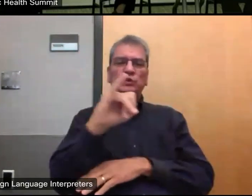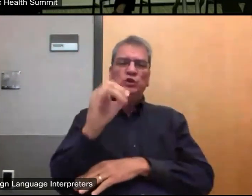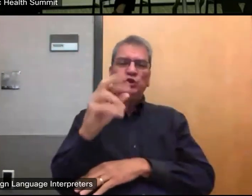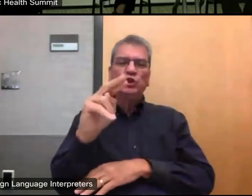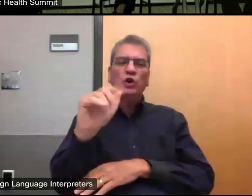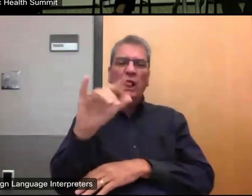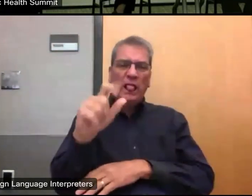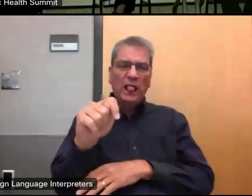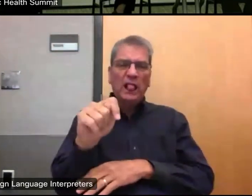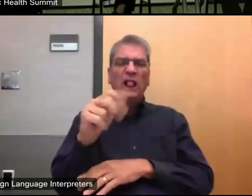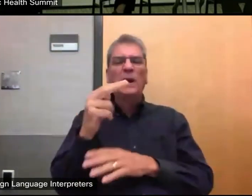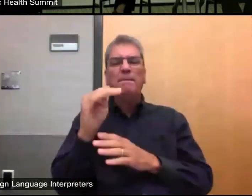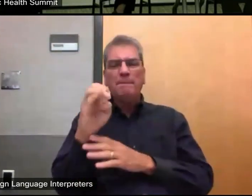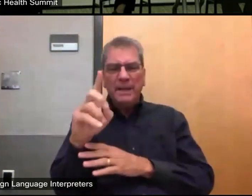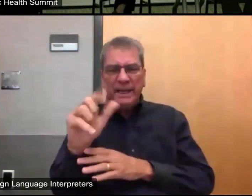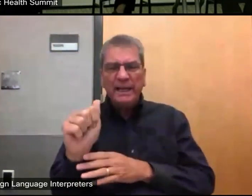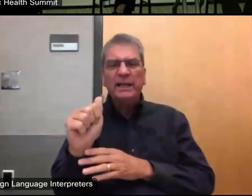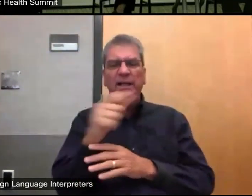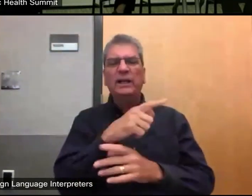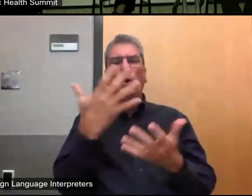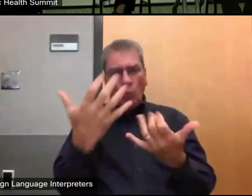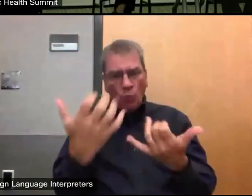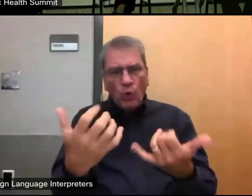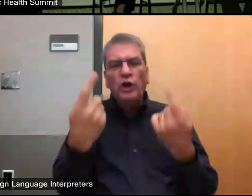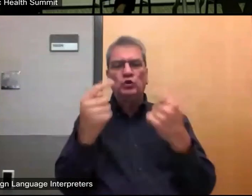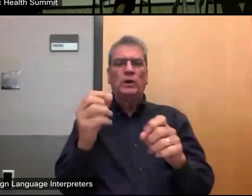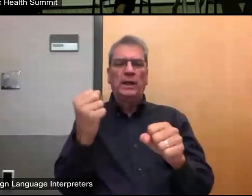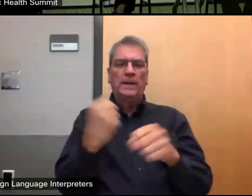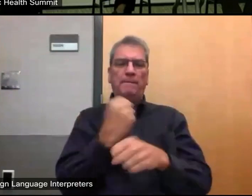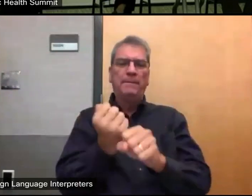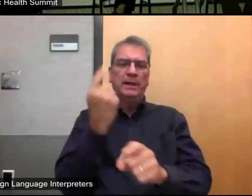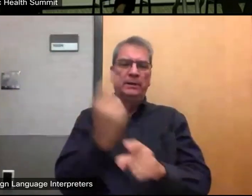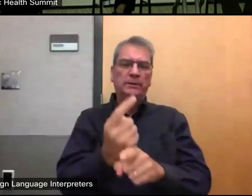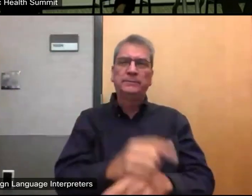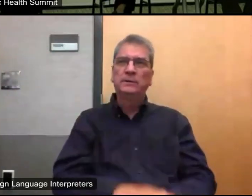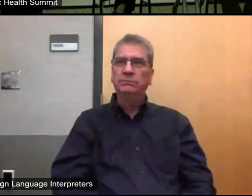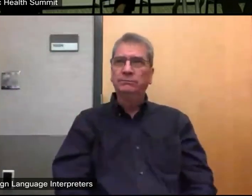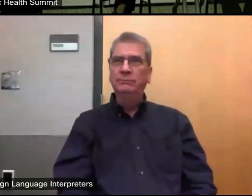very attuned to wanting to get it. Correct. Good point. Yeah, you have 2 more questions